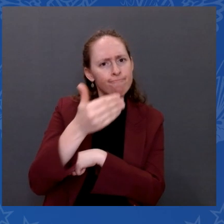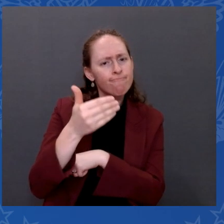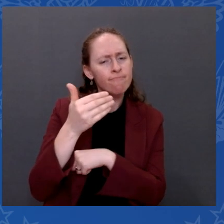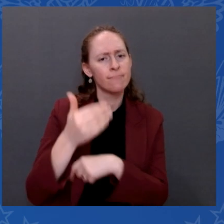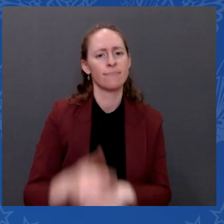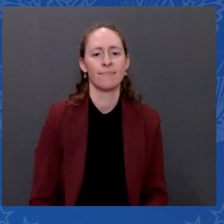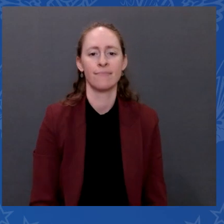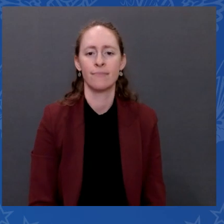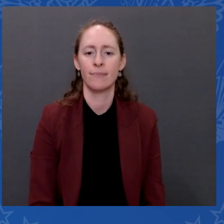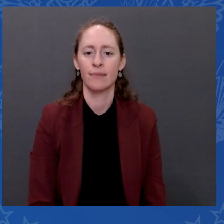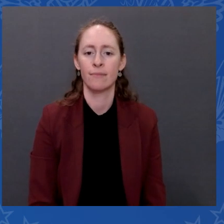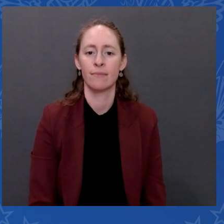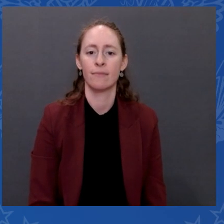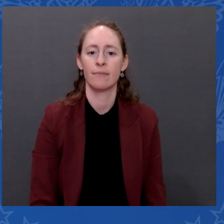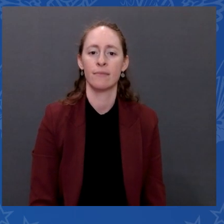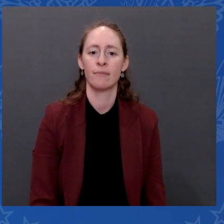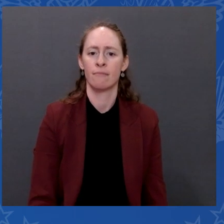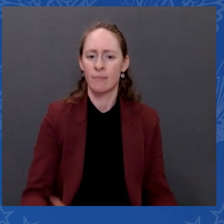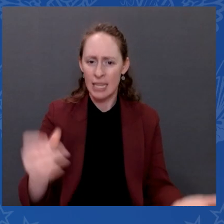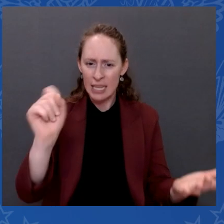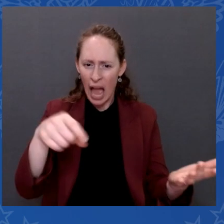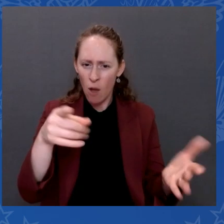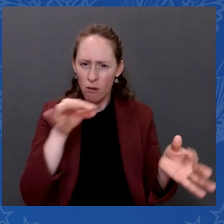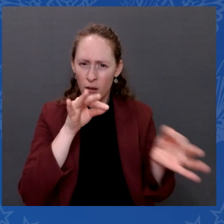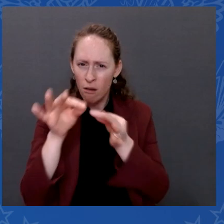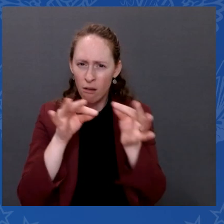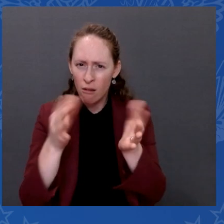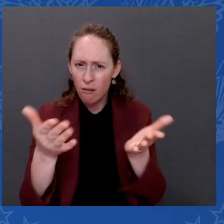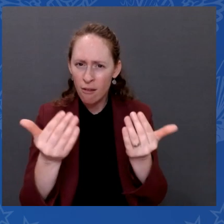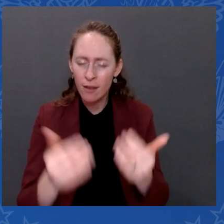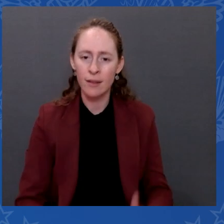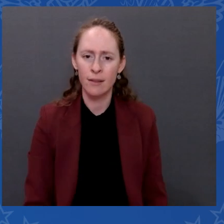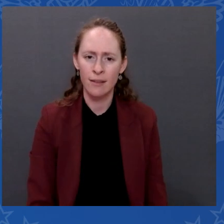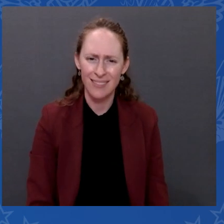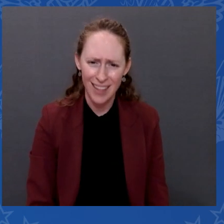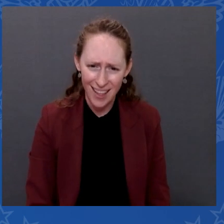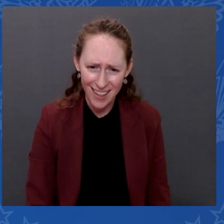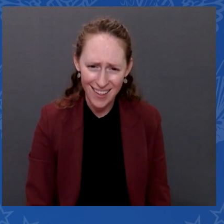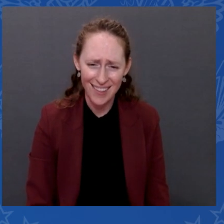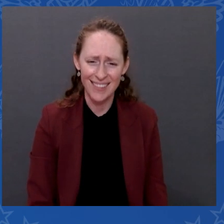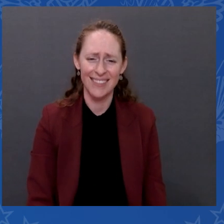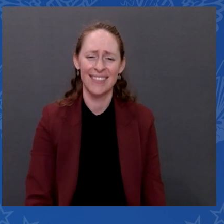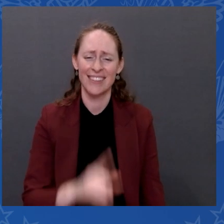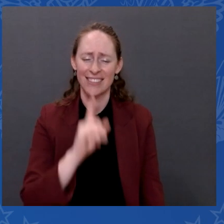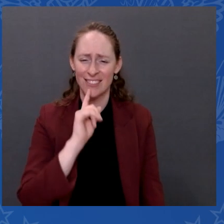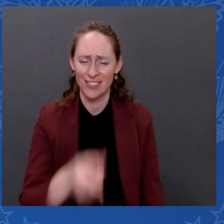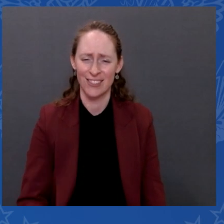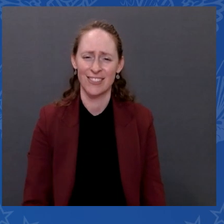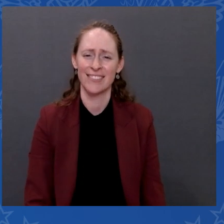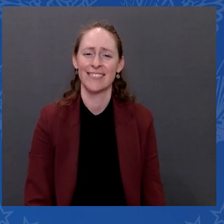Mr. Shelton: Yeah, the Davis-Bacon requirements will make sure that people -- you know, that there isn't a race to the bottom;